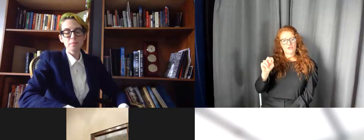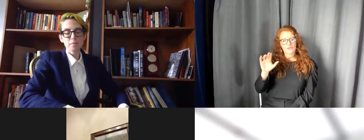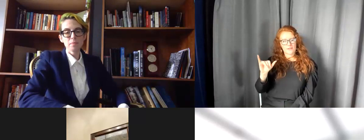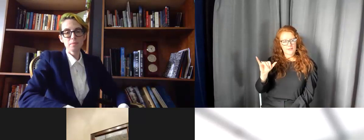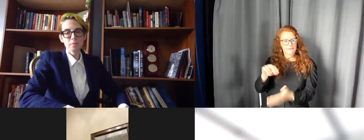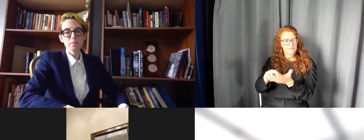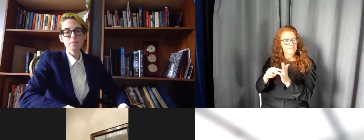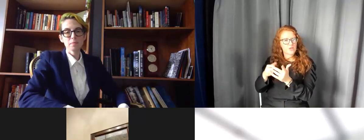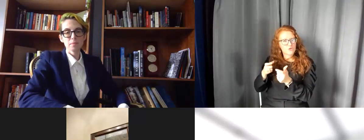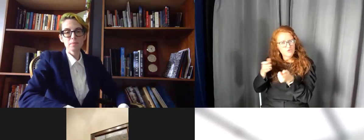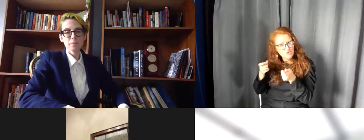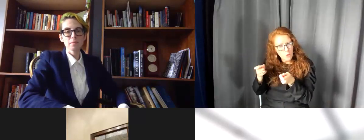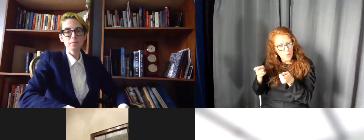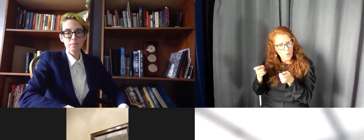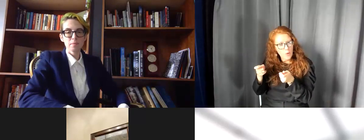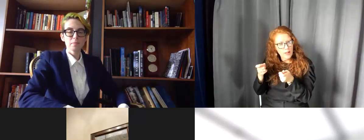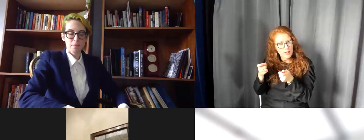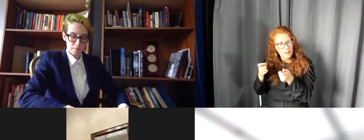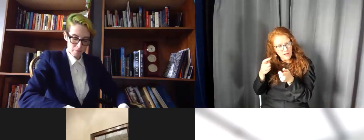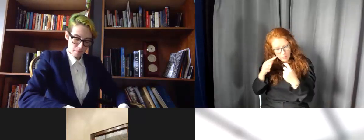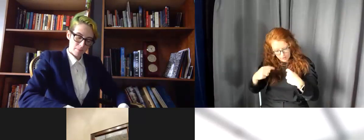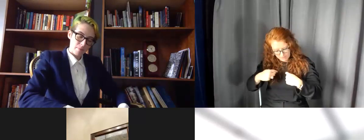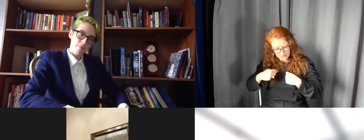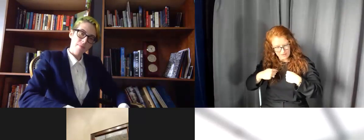Jordan Radford: for what happens to you. Jordan Radford: And